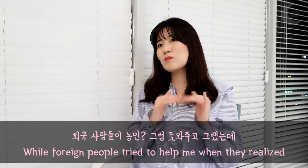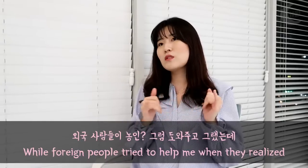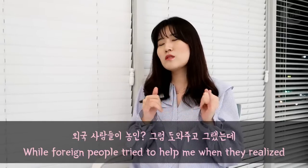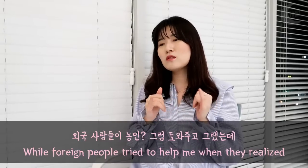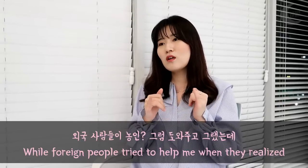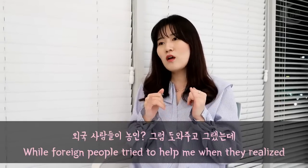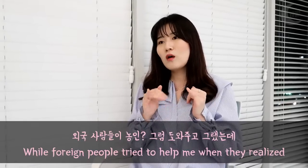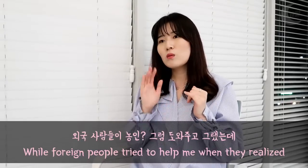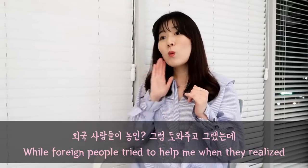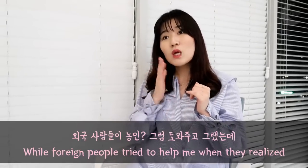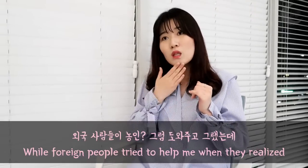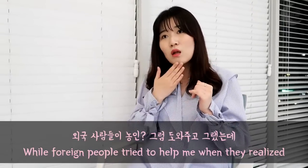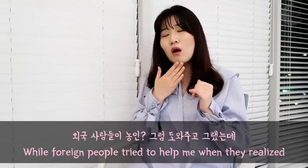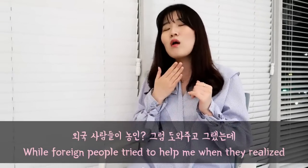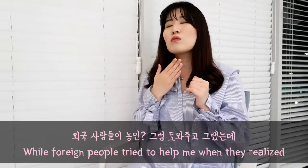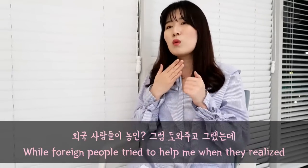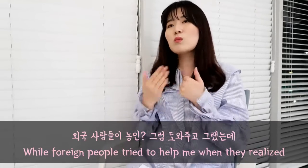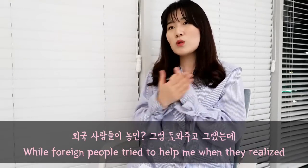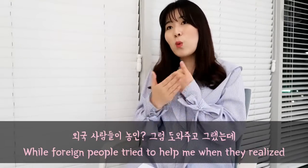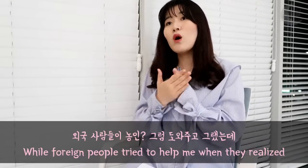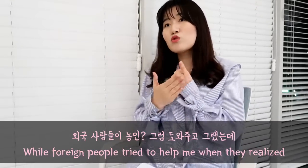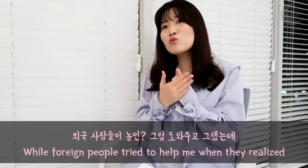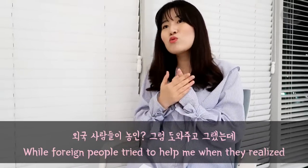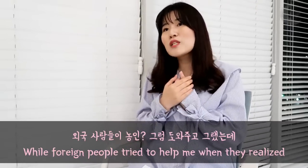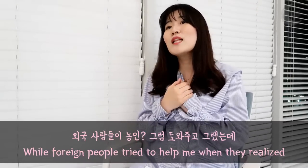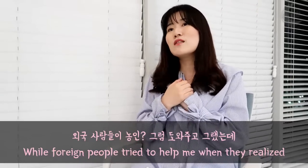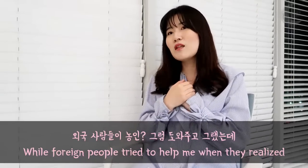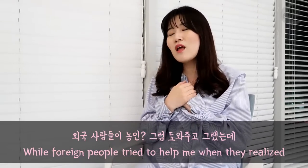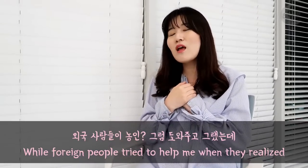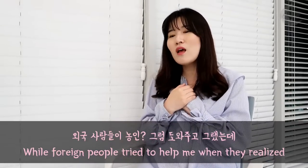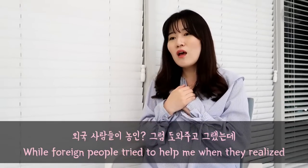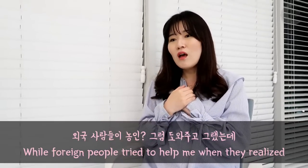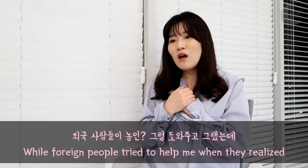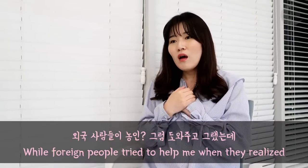While foreign people tried to help me when they realized